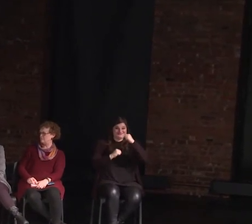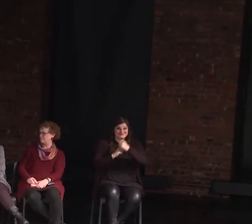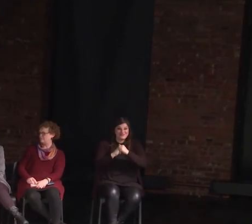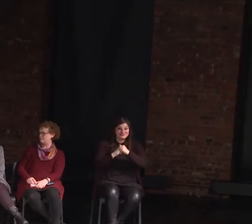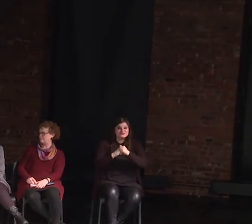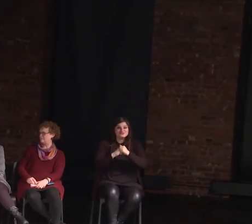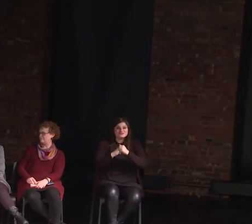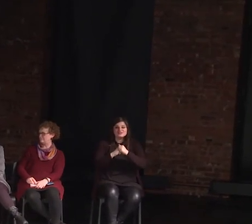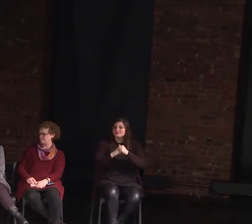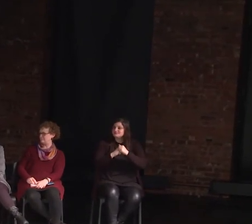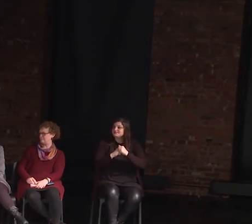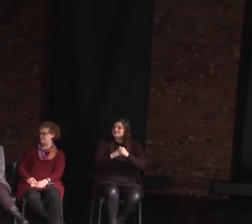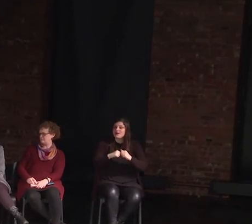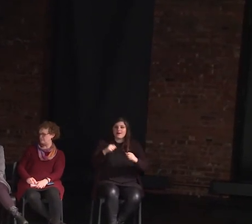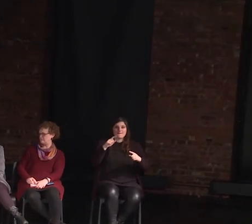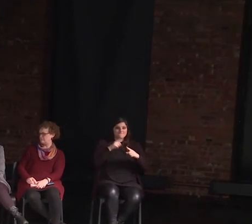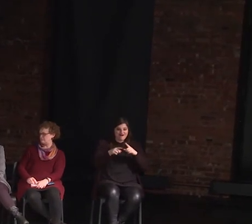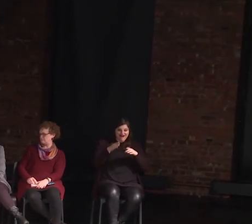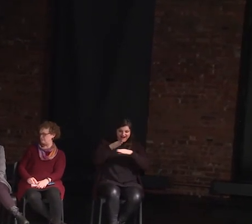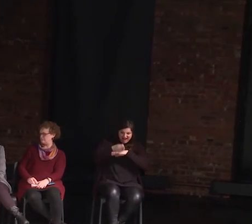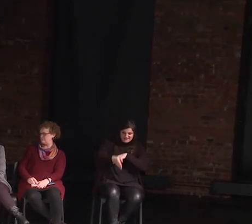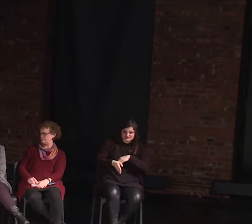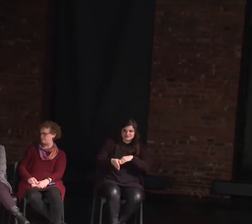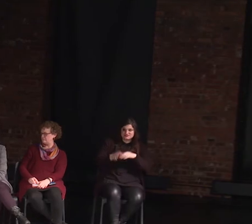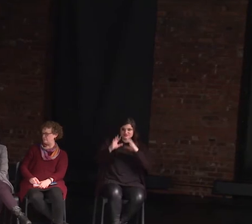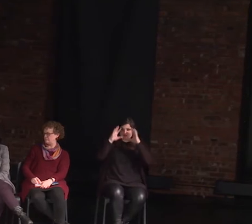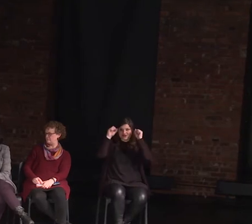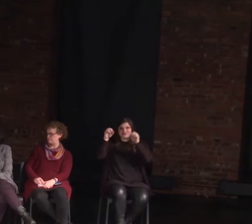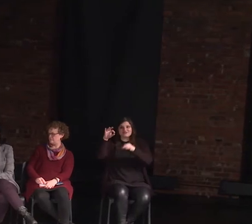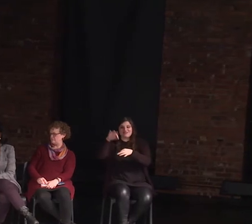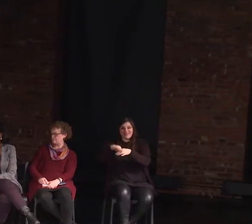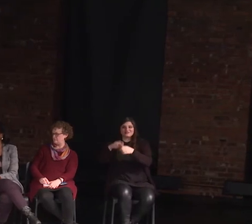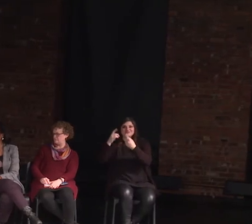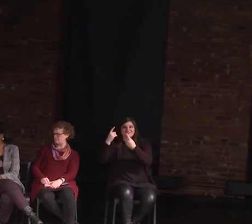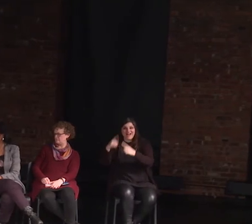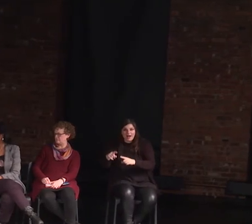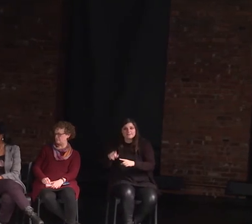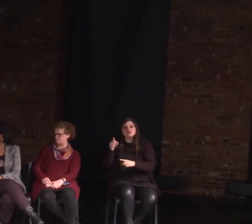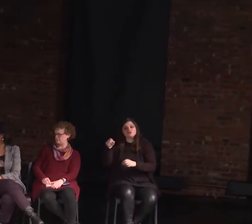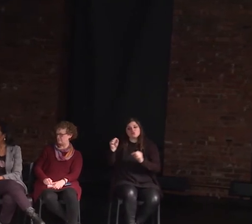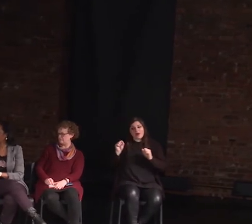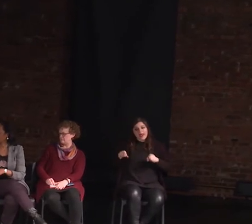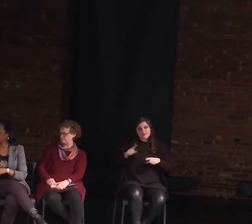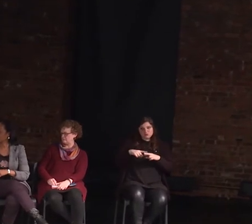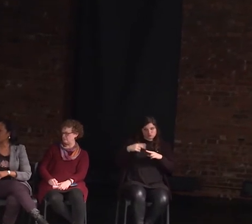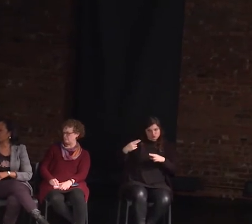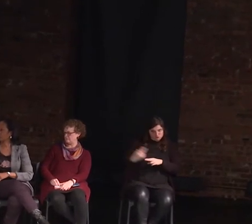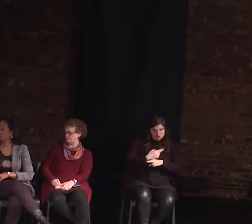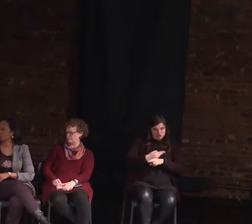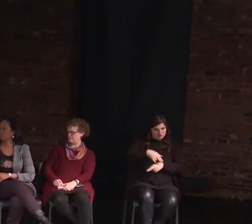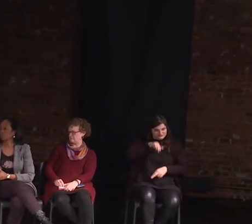When the #MeToo moment happened, you were able to leverage that infrastructure with what you've been doing for all this time.